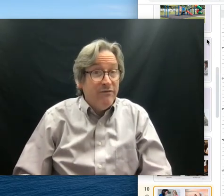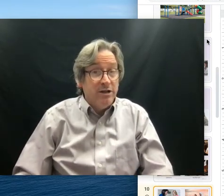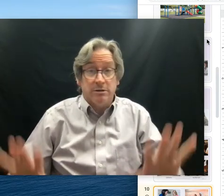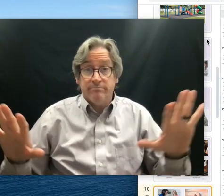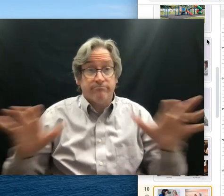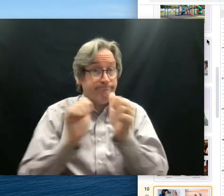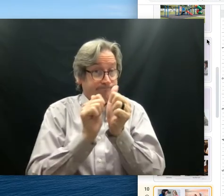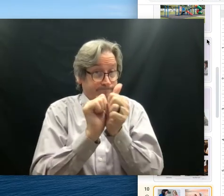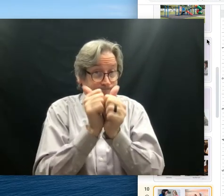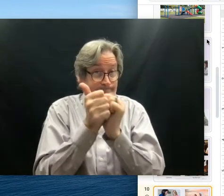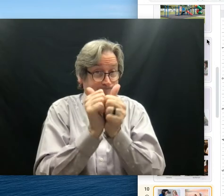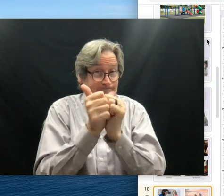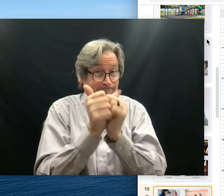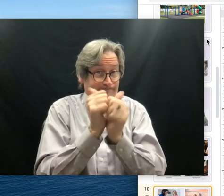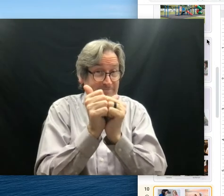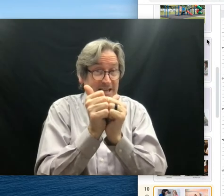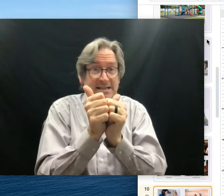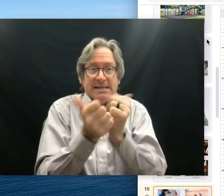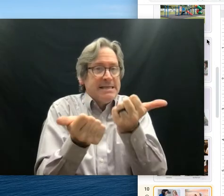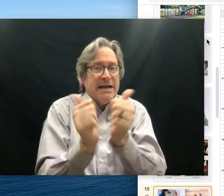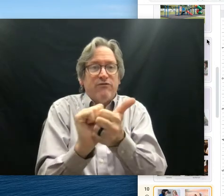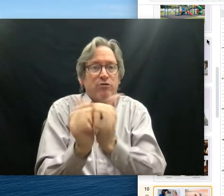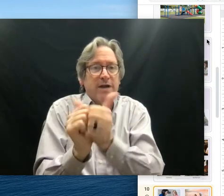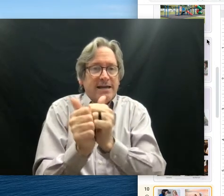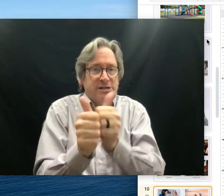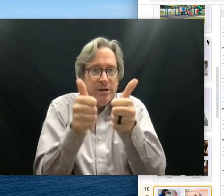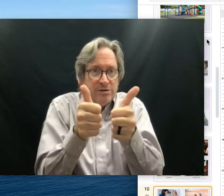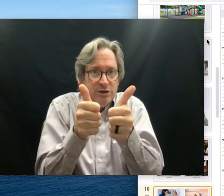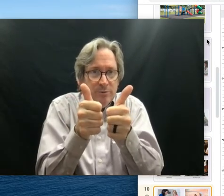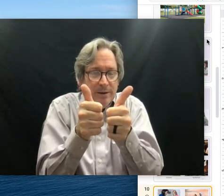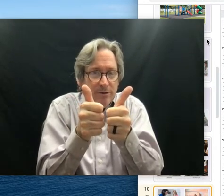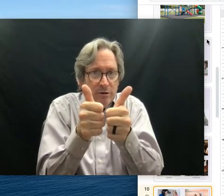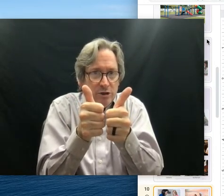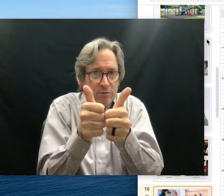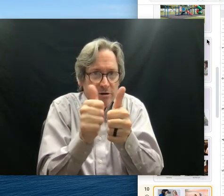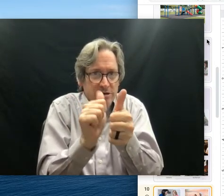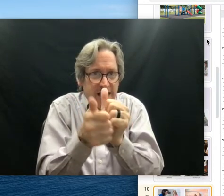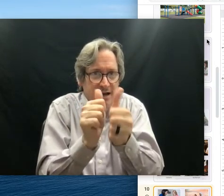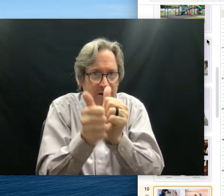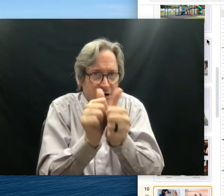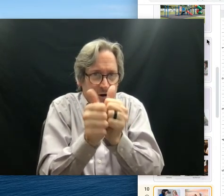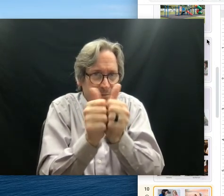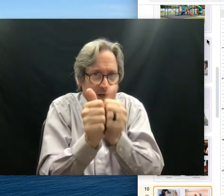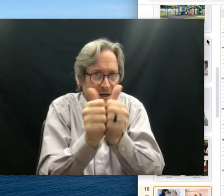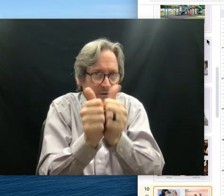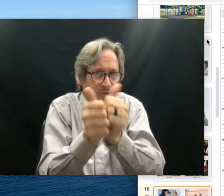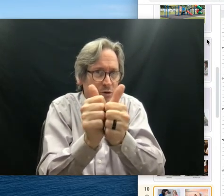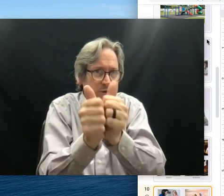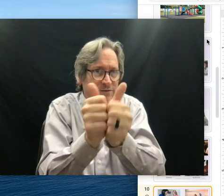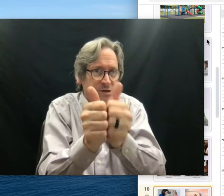field it's the sign for race so here's two people two runners and they're competing for who's first